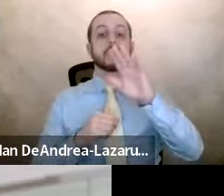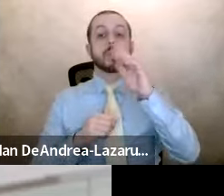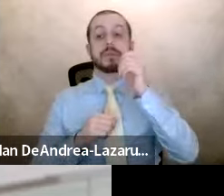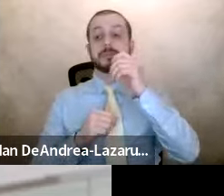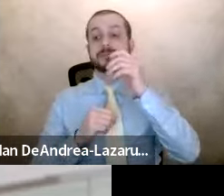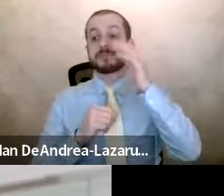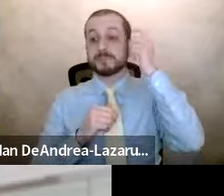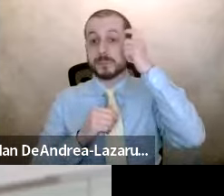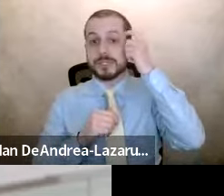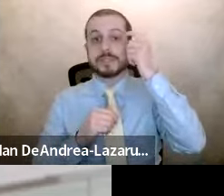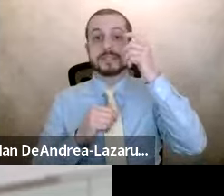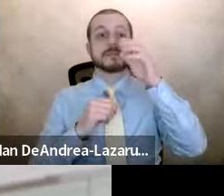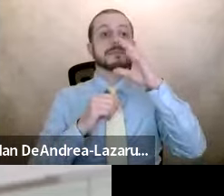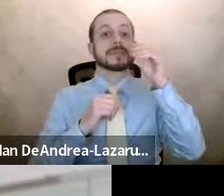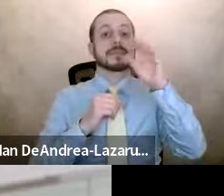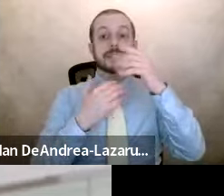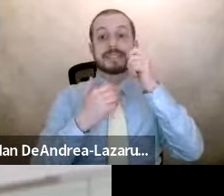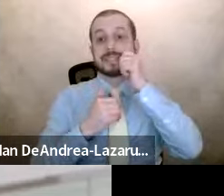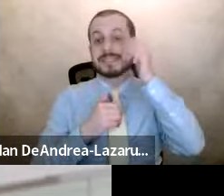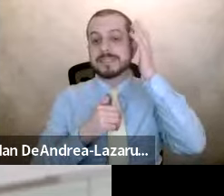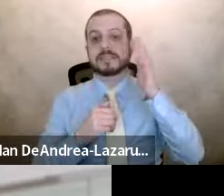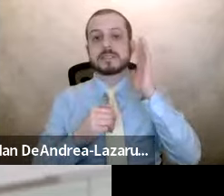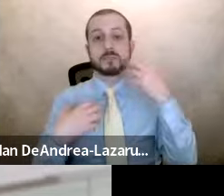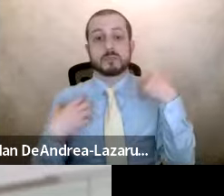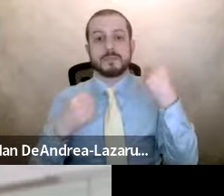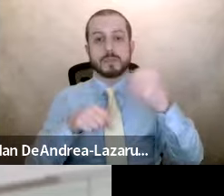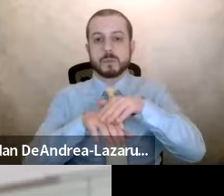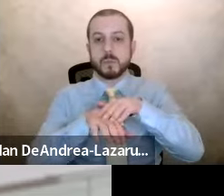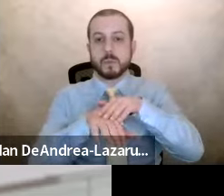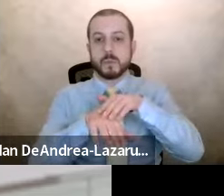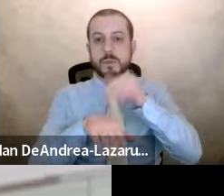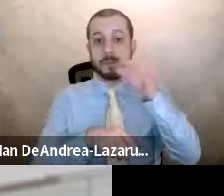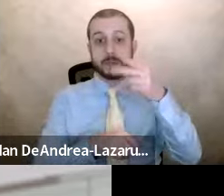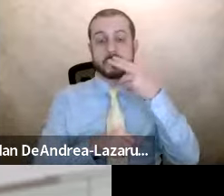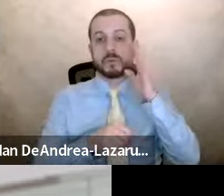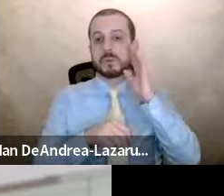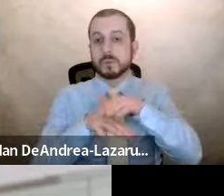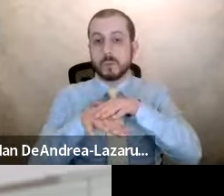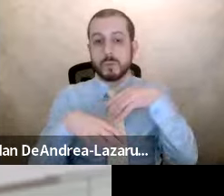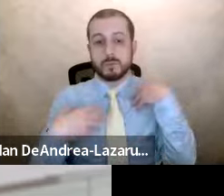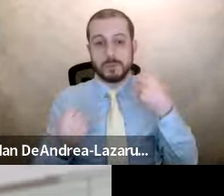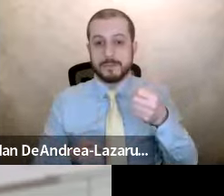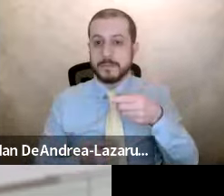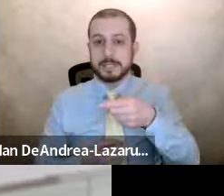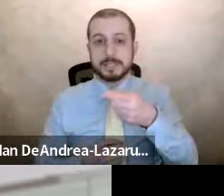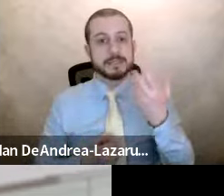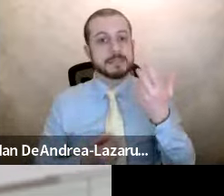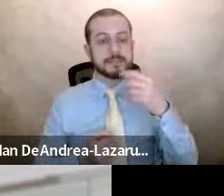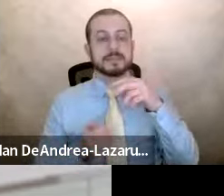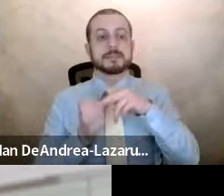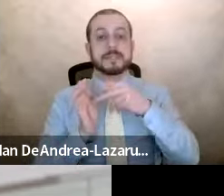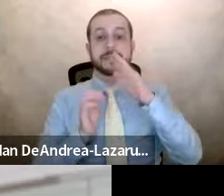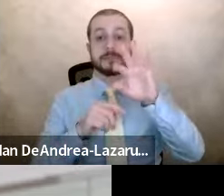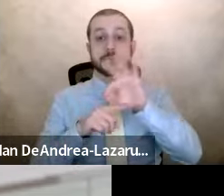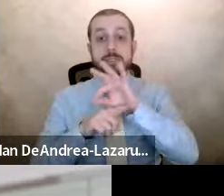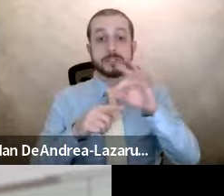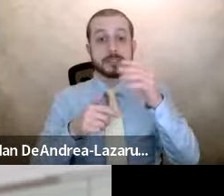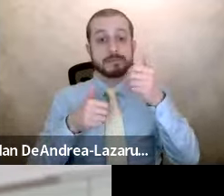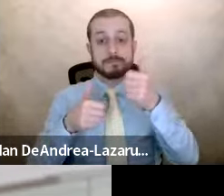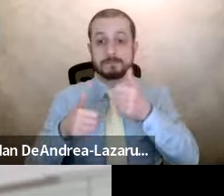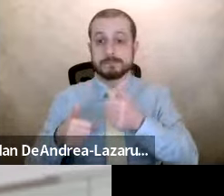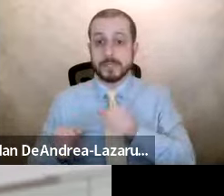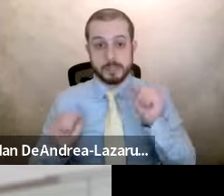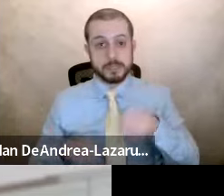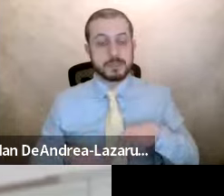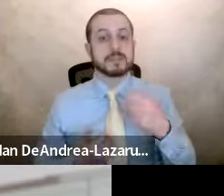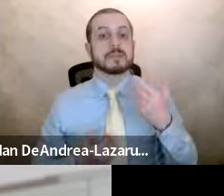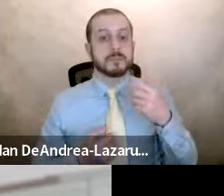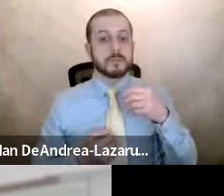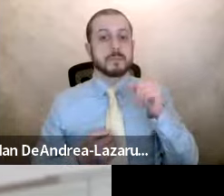Smoking is a really high risk for stroke. So, for those who do smoke, we recommend that you try to stop.